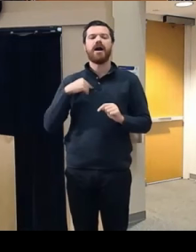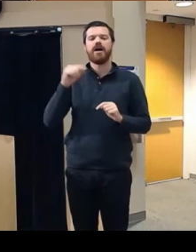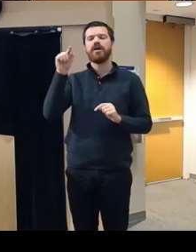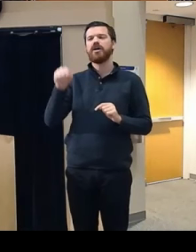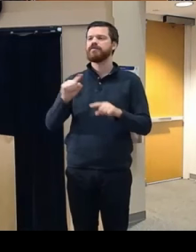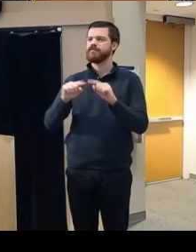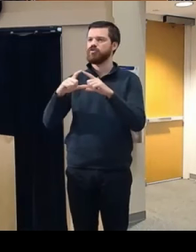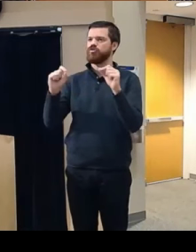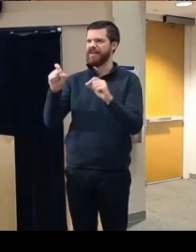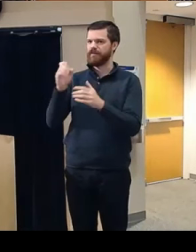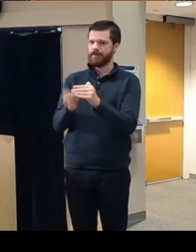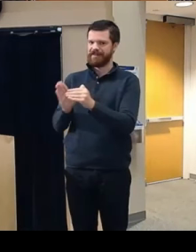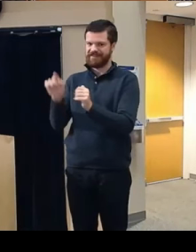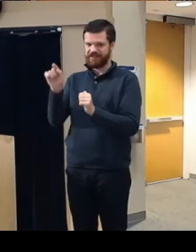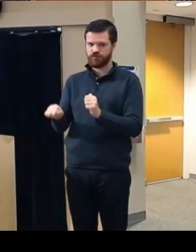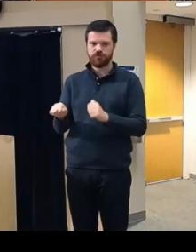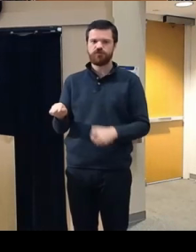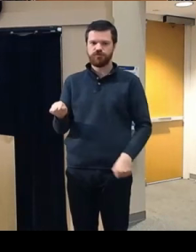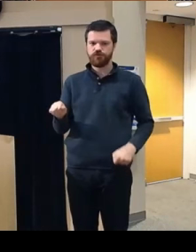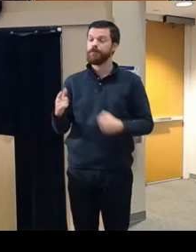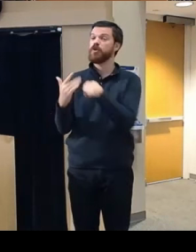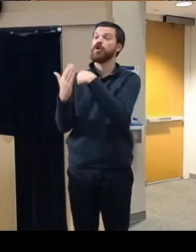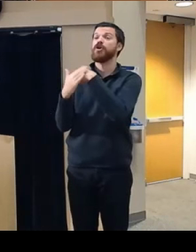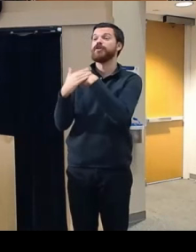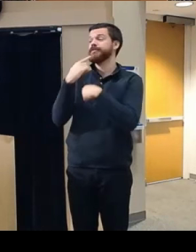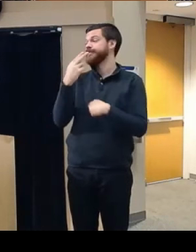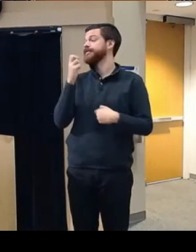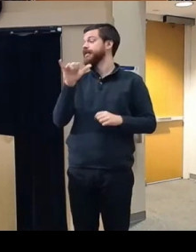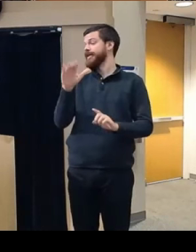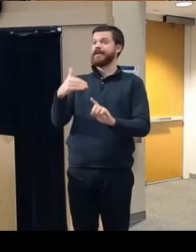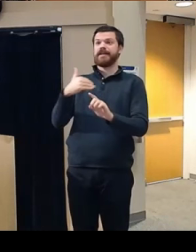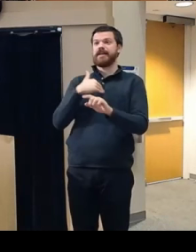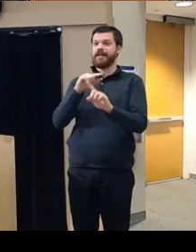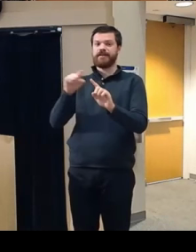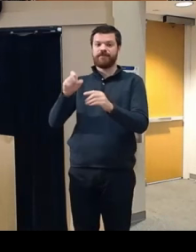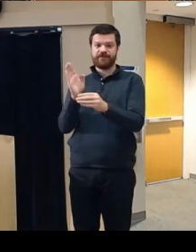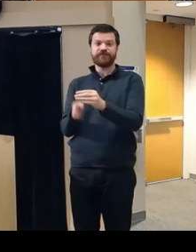in here so um I get this alert up here to let you know about this and if I go to next invalid